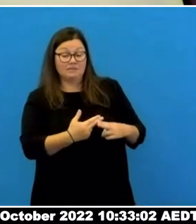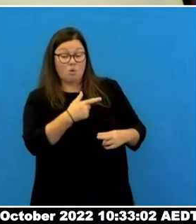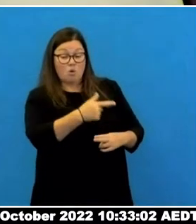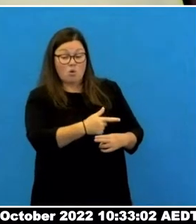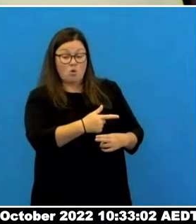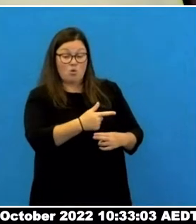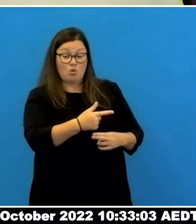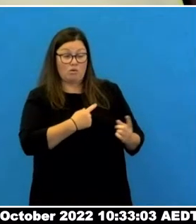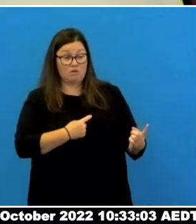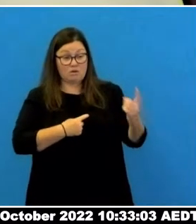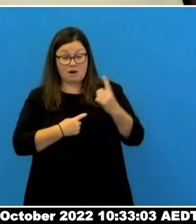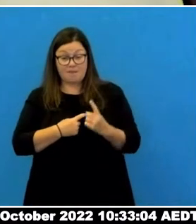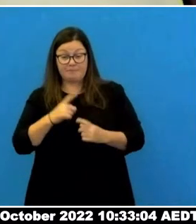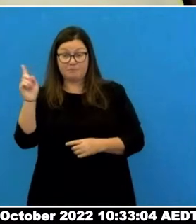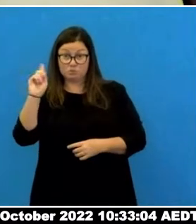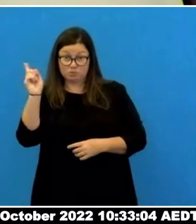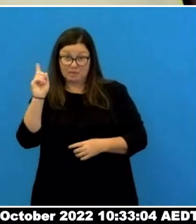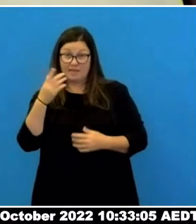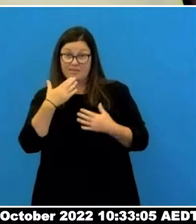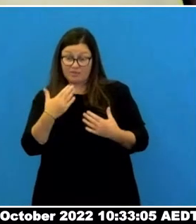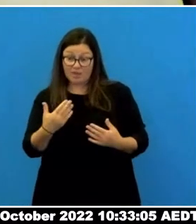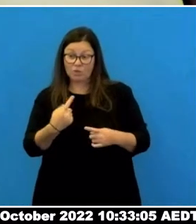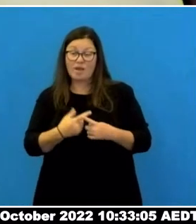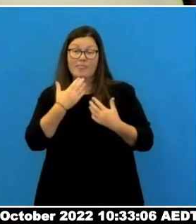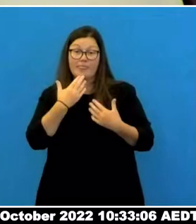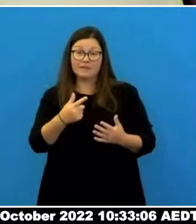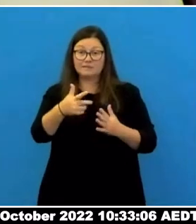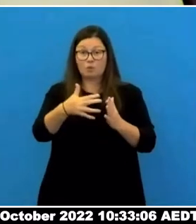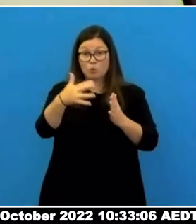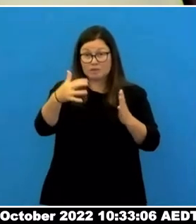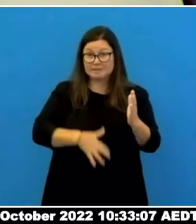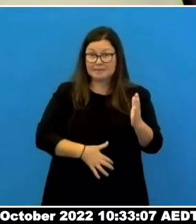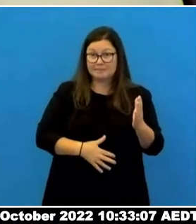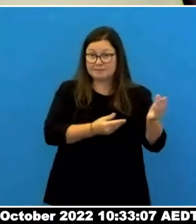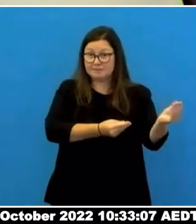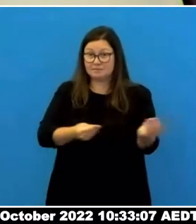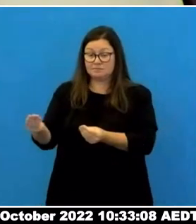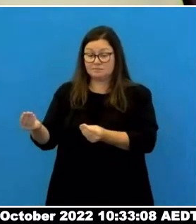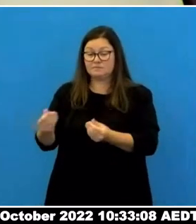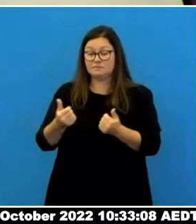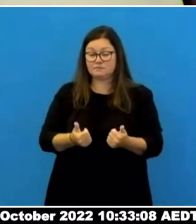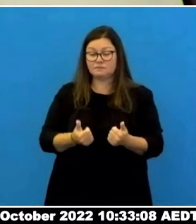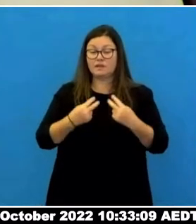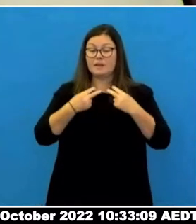We very much appreciate your assistance. Thank you very much. Thank you. Thank you, Commissioners. Ms Eastman, what do we do now?